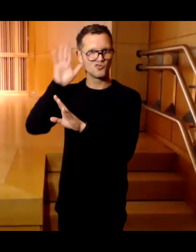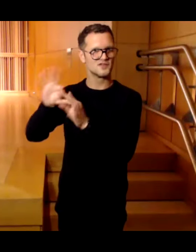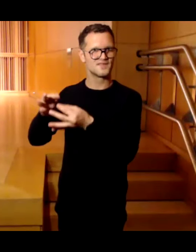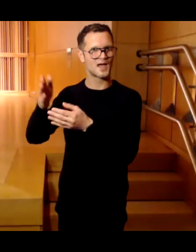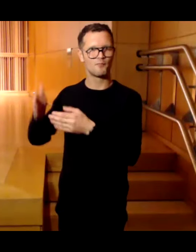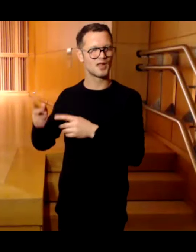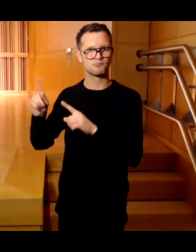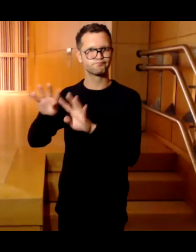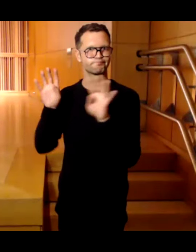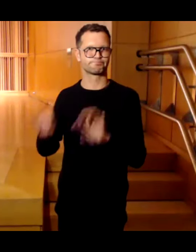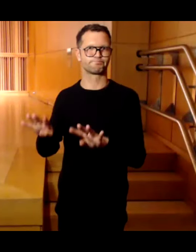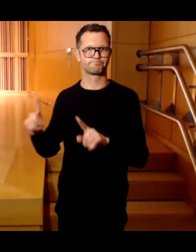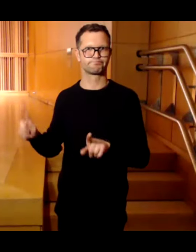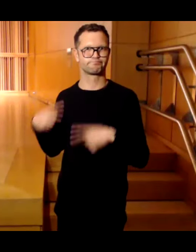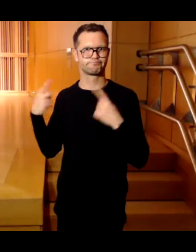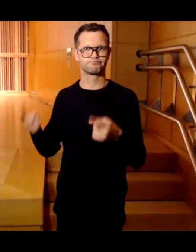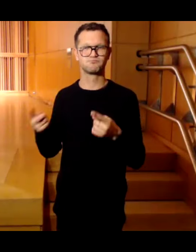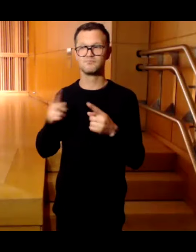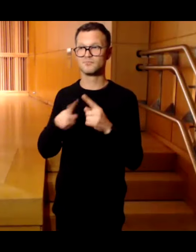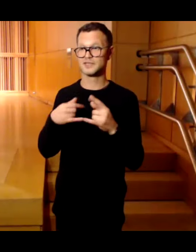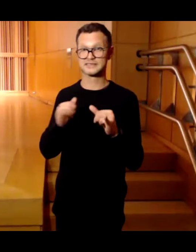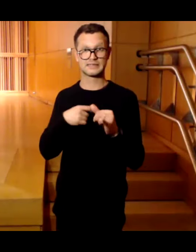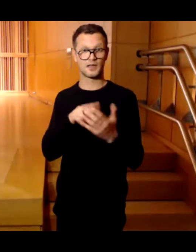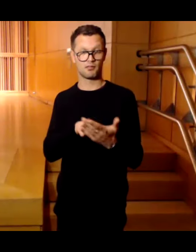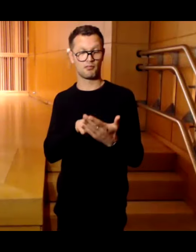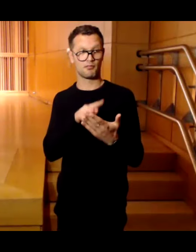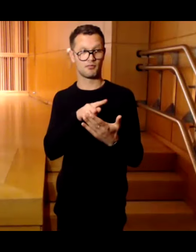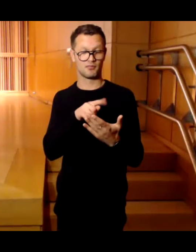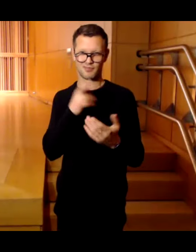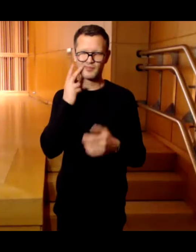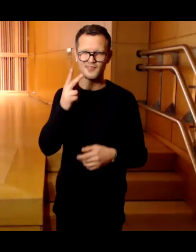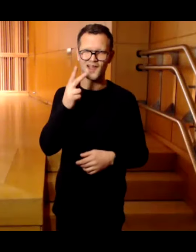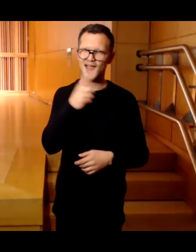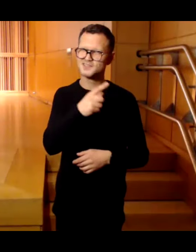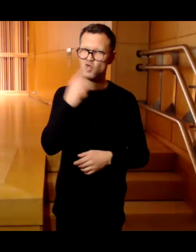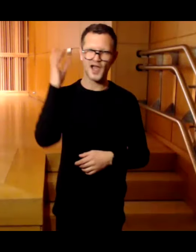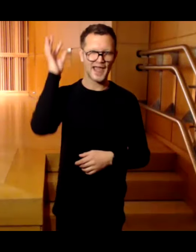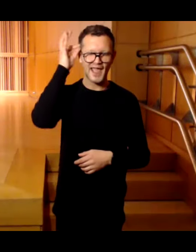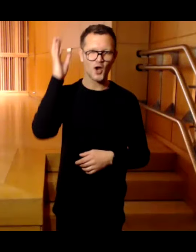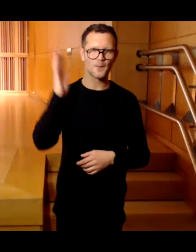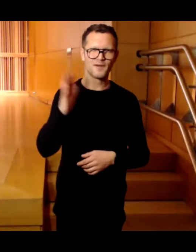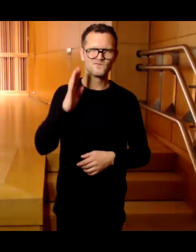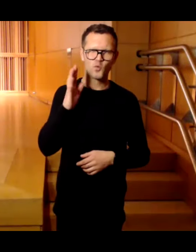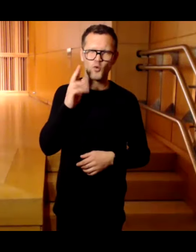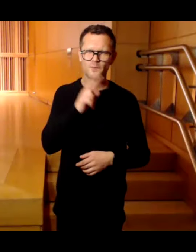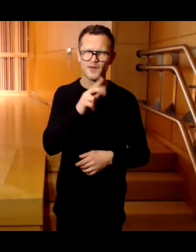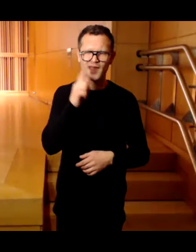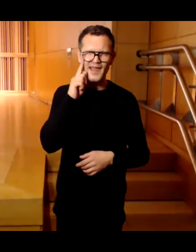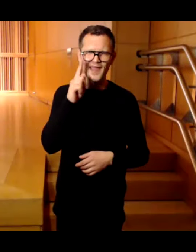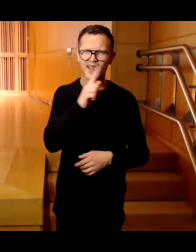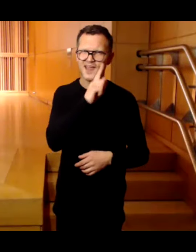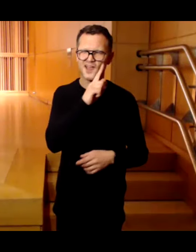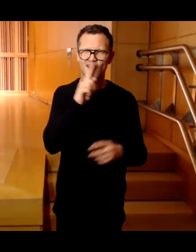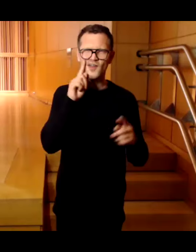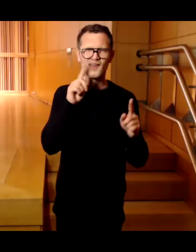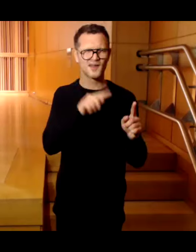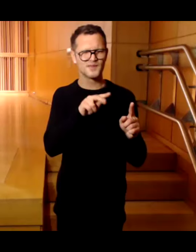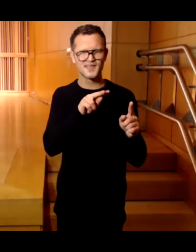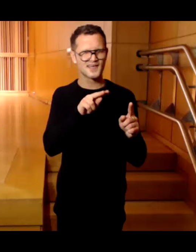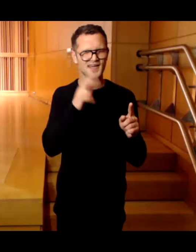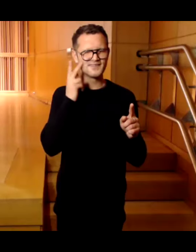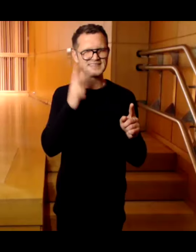Still, I did, in fact, believe this woman. I'd seen that reddish-brown hair and those dark gray eyes staring out of my father's round face all my life.